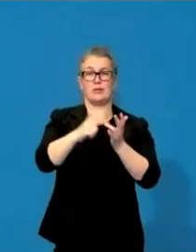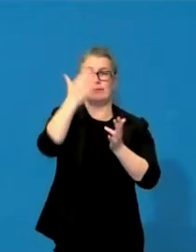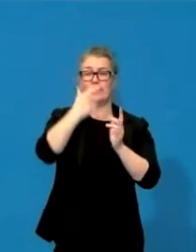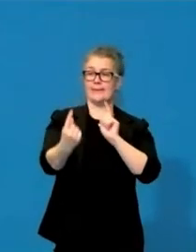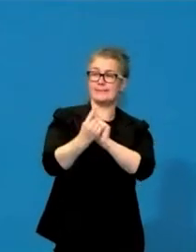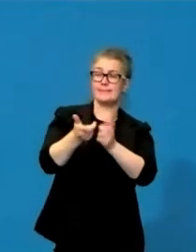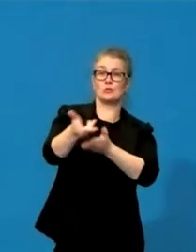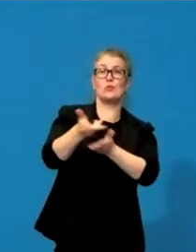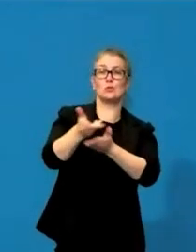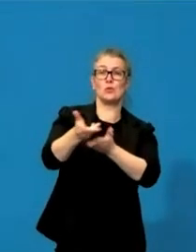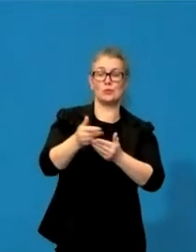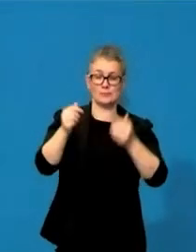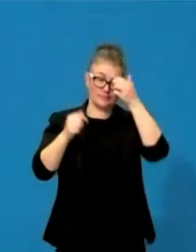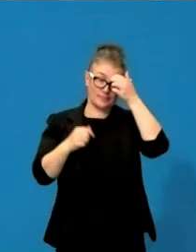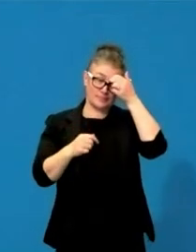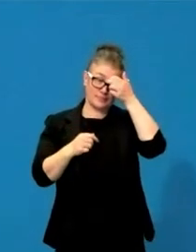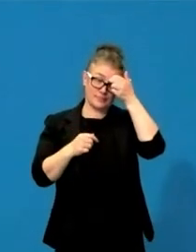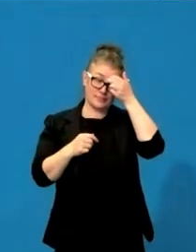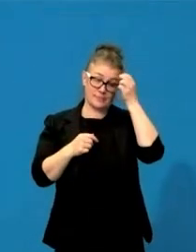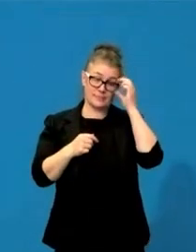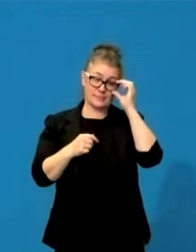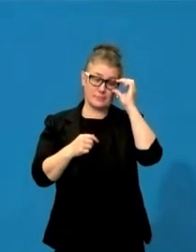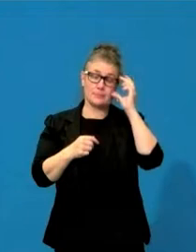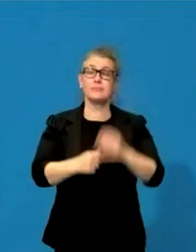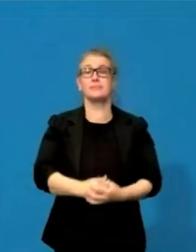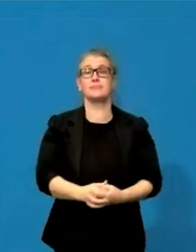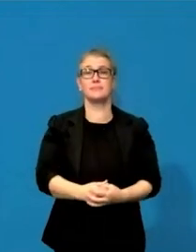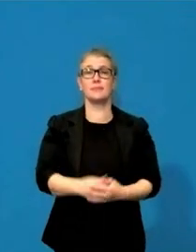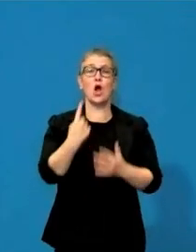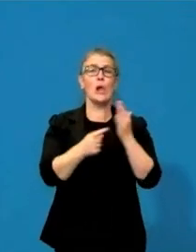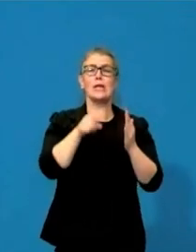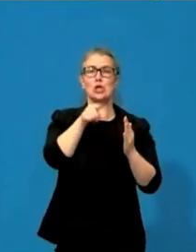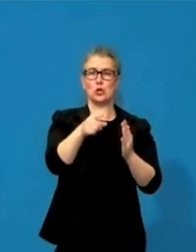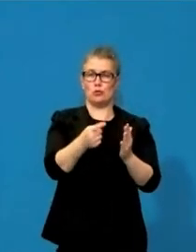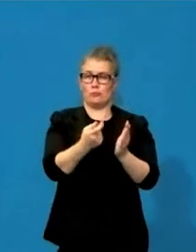And that's not just something that you would prefer, but a lot of people in